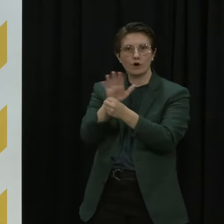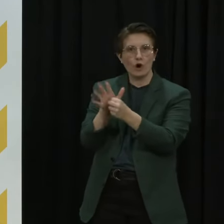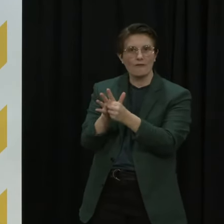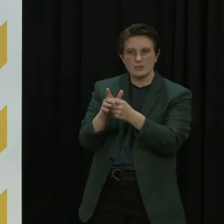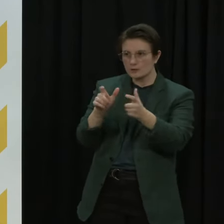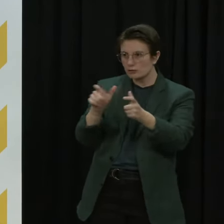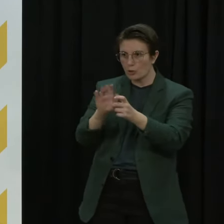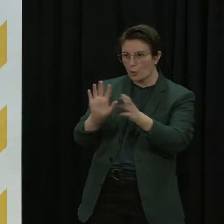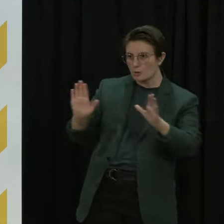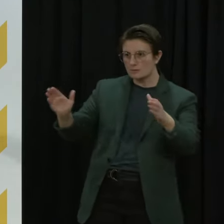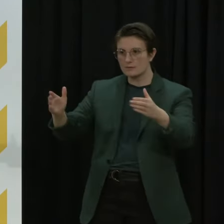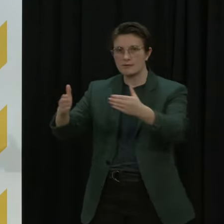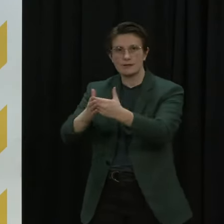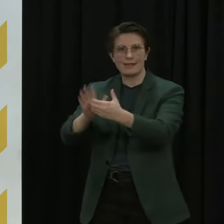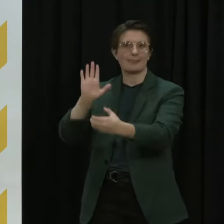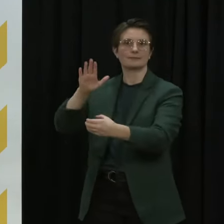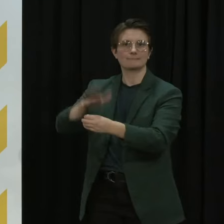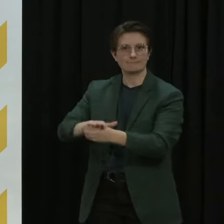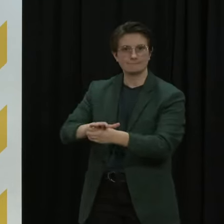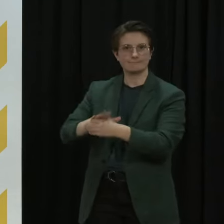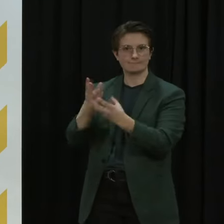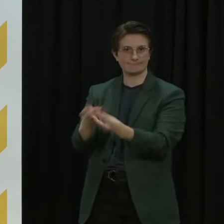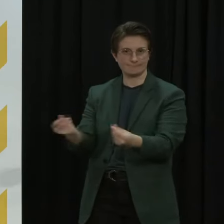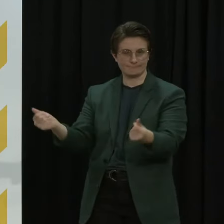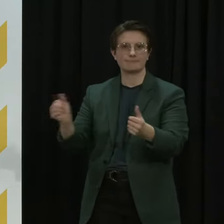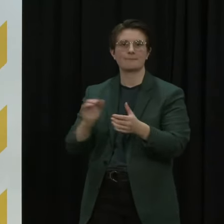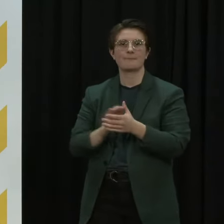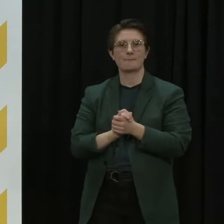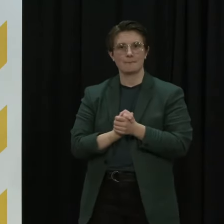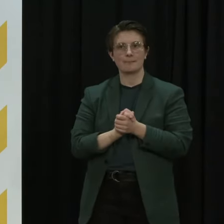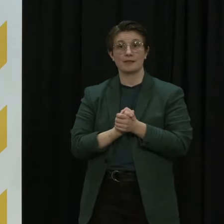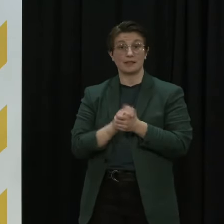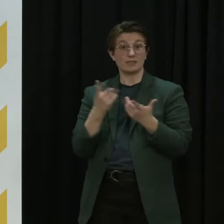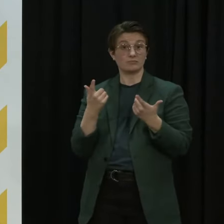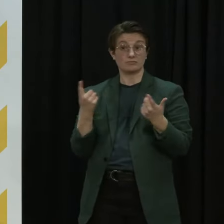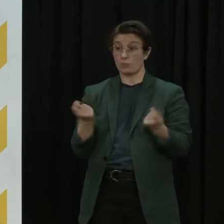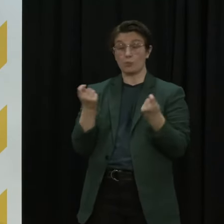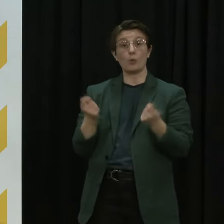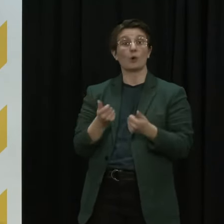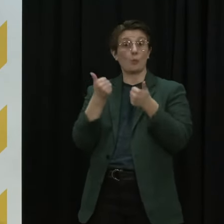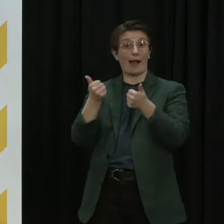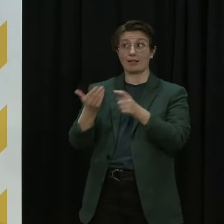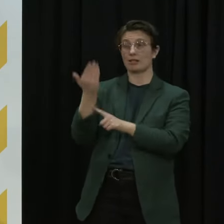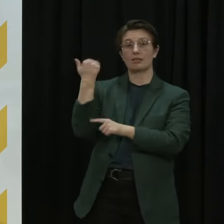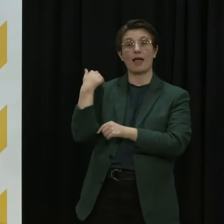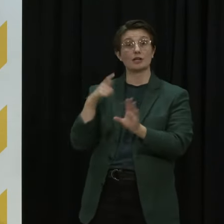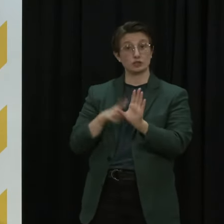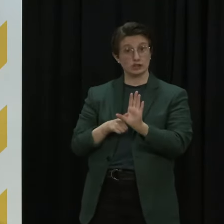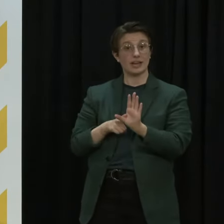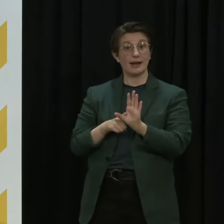Right from the beginning contact tracing has helped us to find COVID-19, contain it and stamp it out.